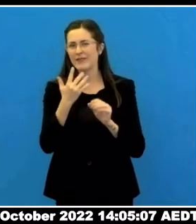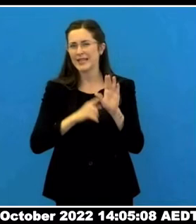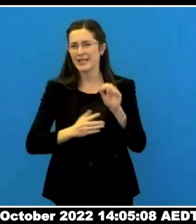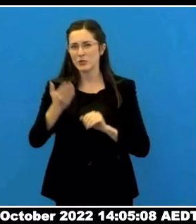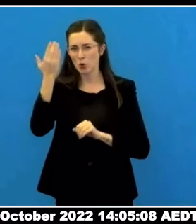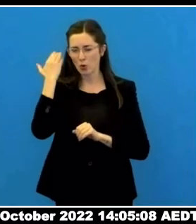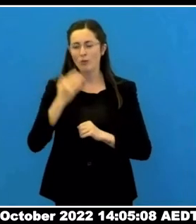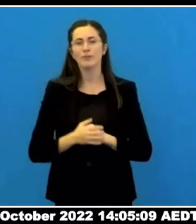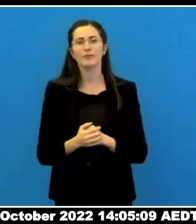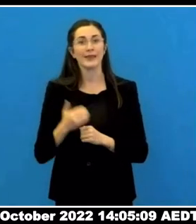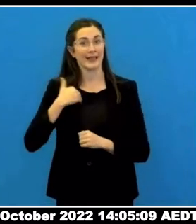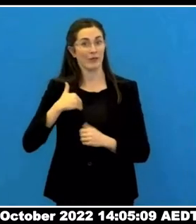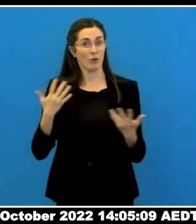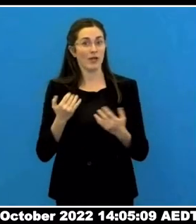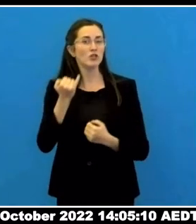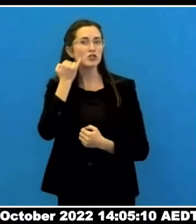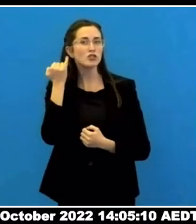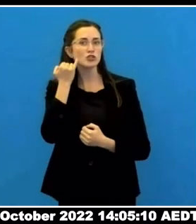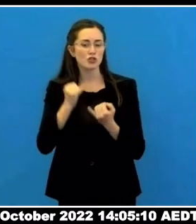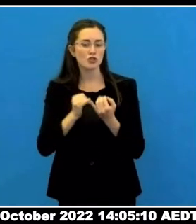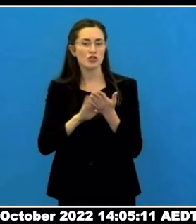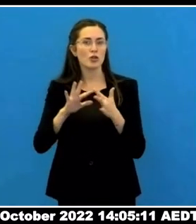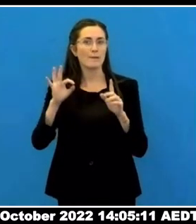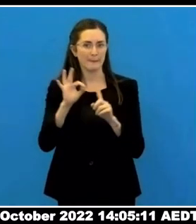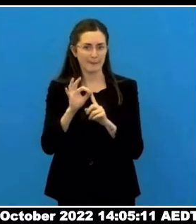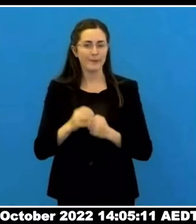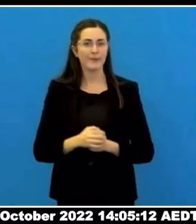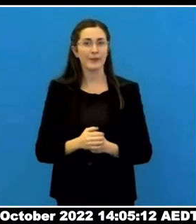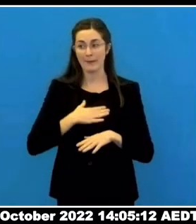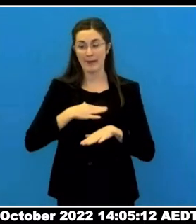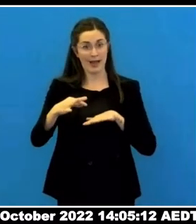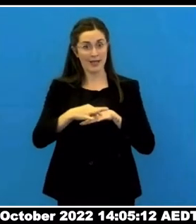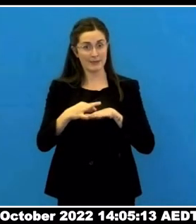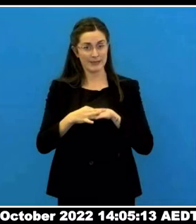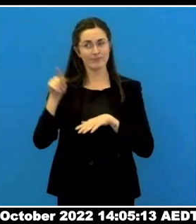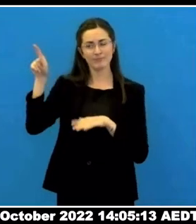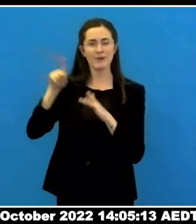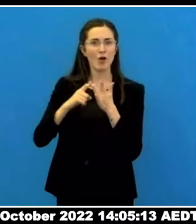We live in Shepparton. My husband is also from Iraq.